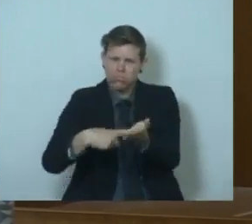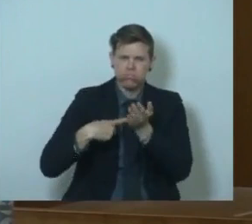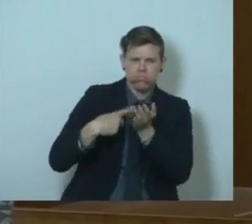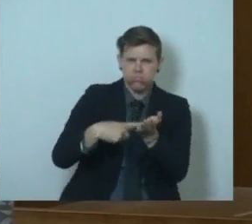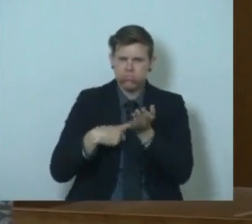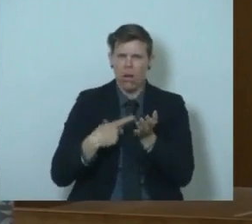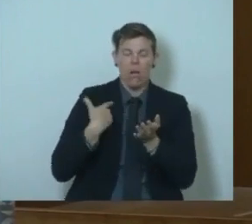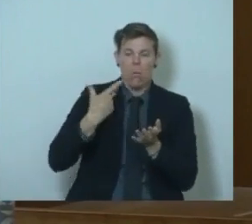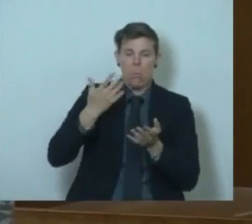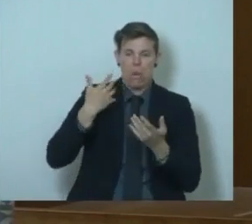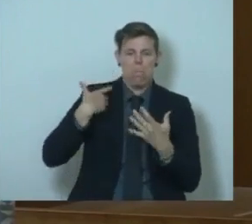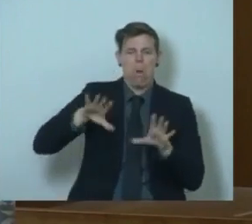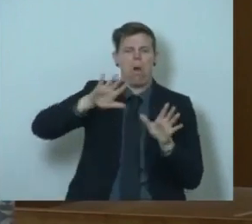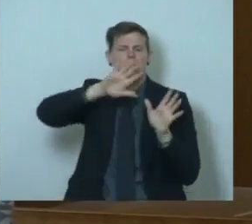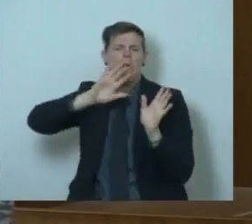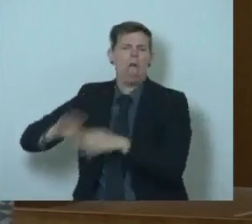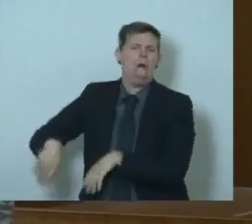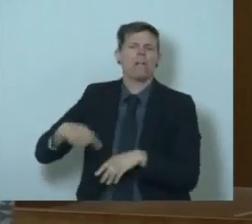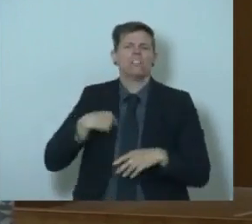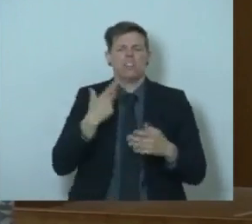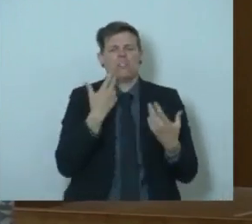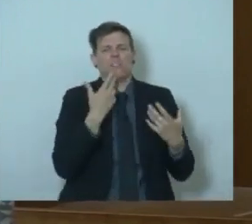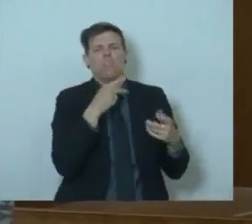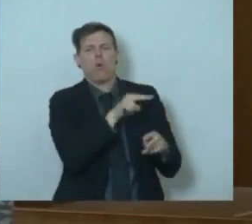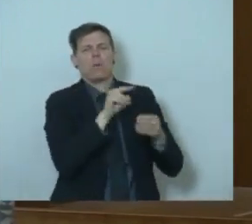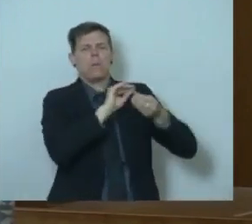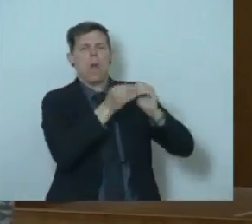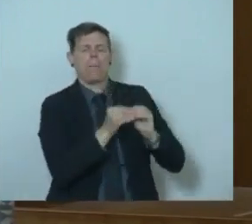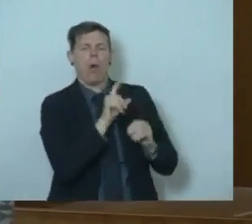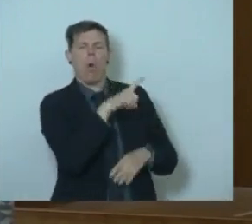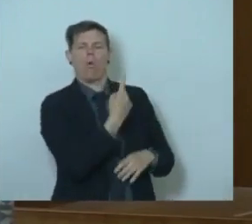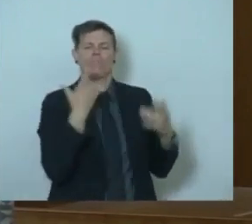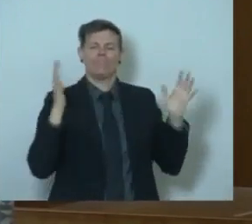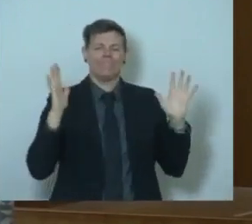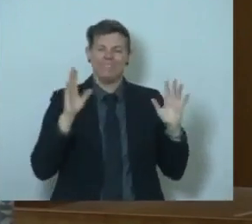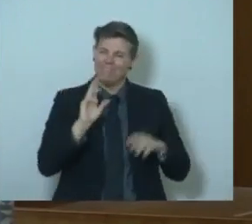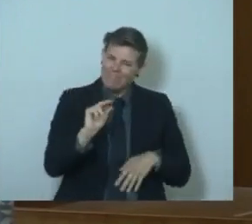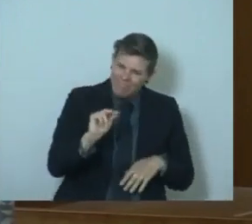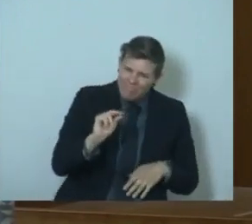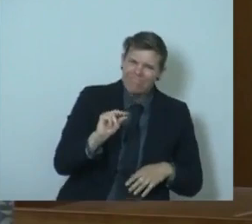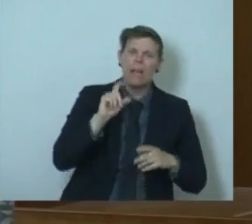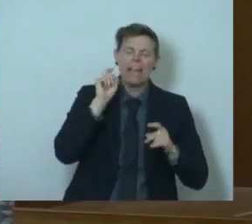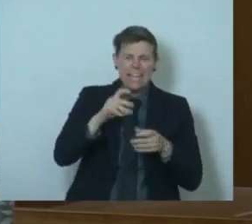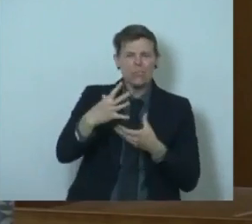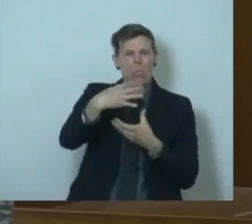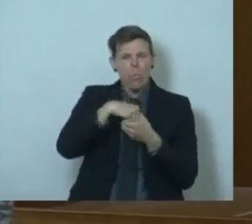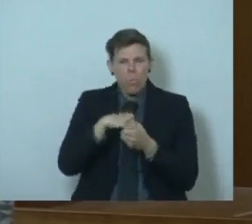IT IS NEVER OUR INTENT TO USE SCIENCE AS A SUBSTITUTE FOR LOGICAL ARGUMENTS.